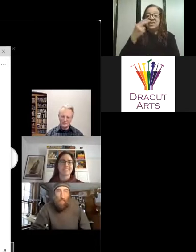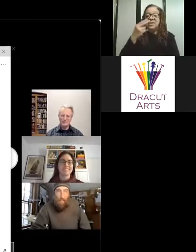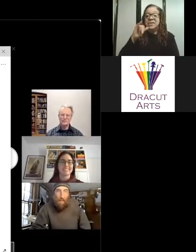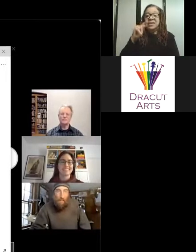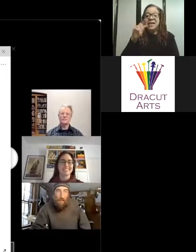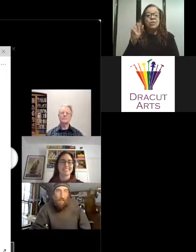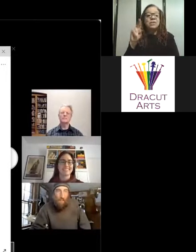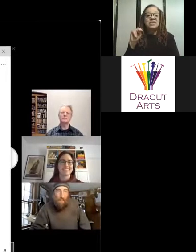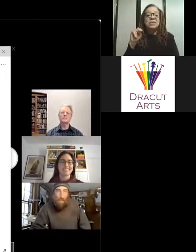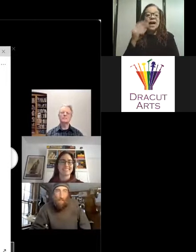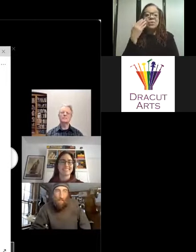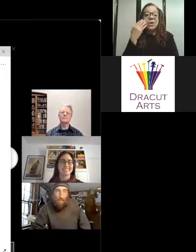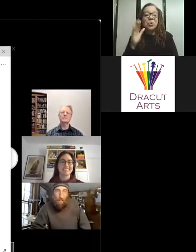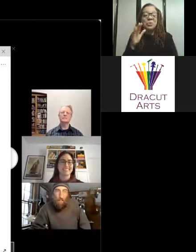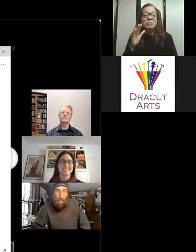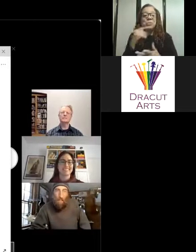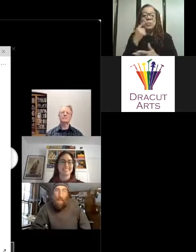mustache that he wears, in the book at least.